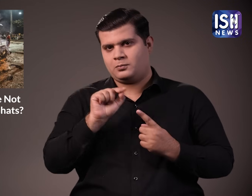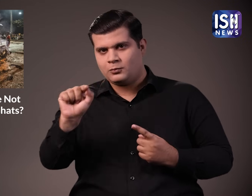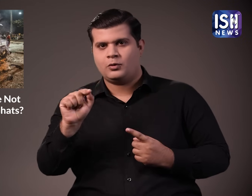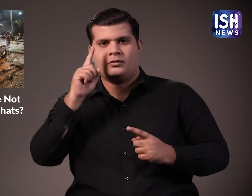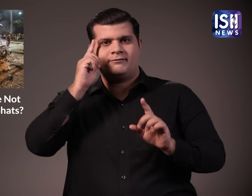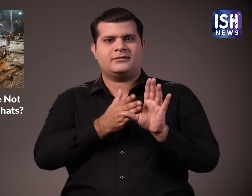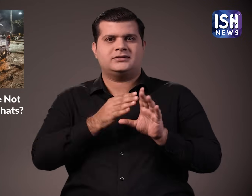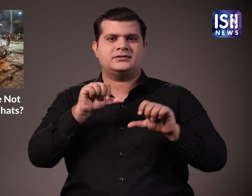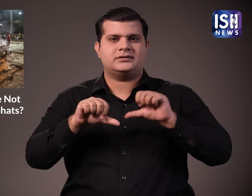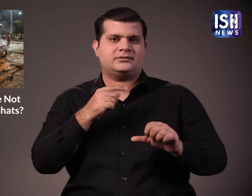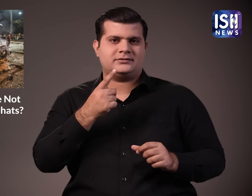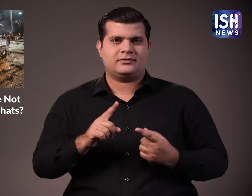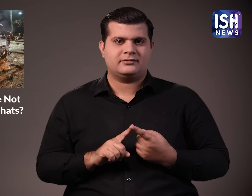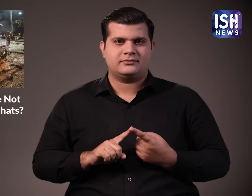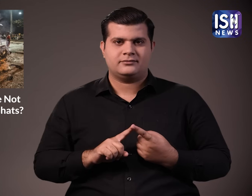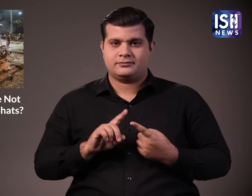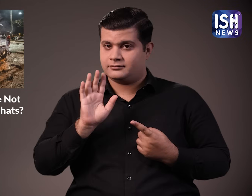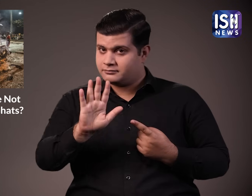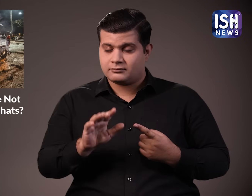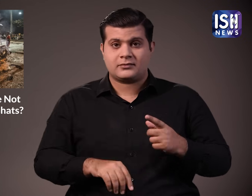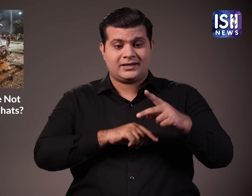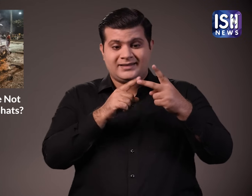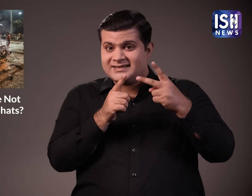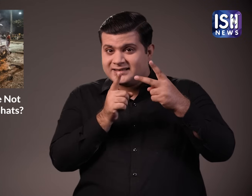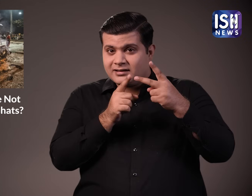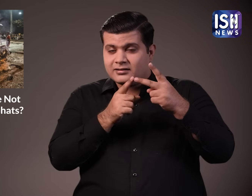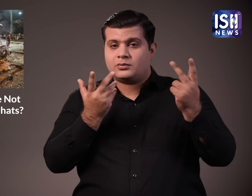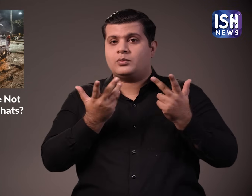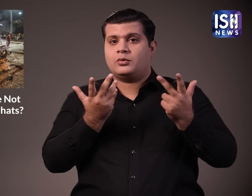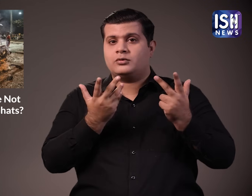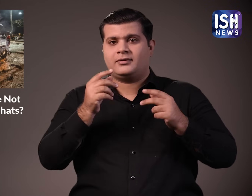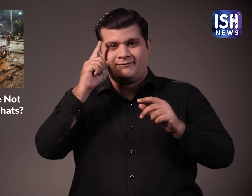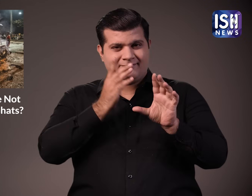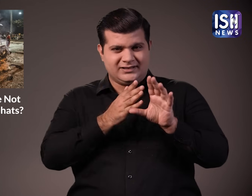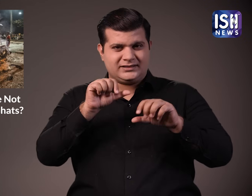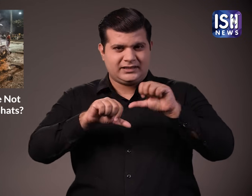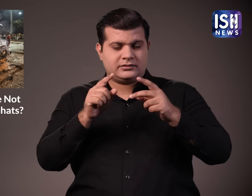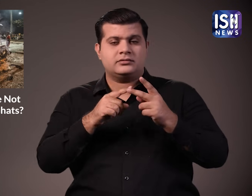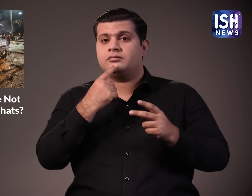This is the psychological reason. Here's what the second scientific reason says.